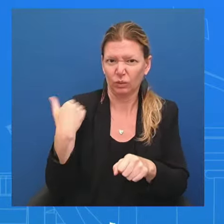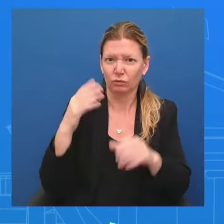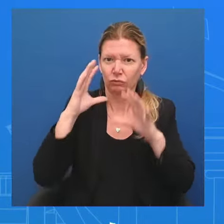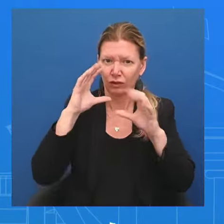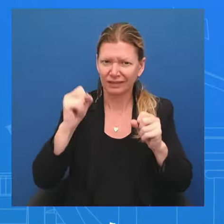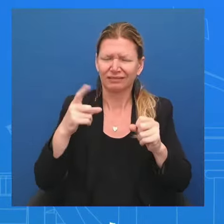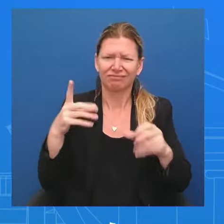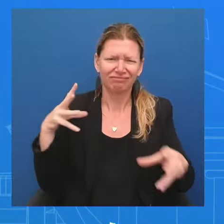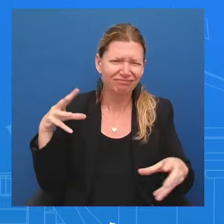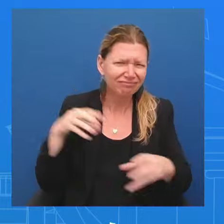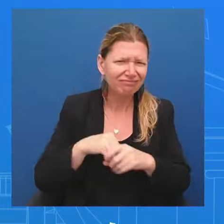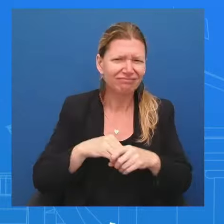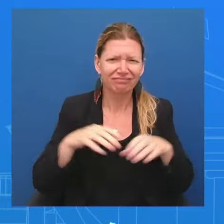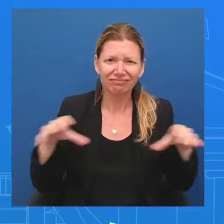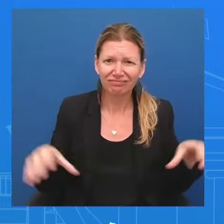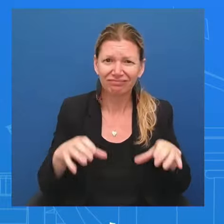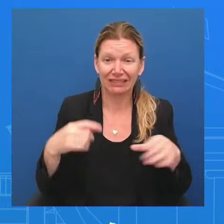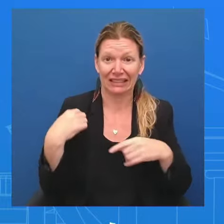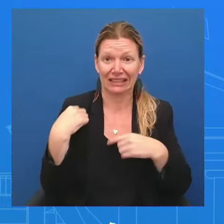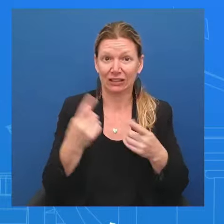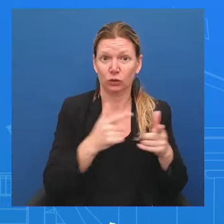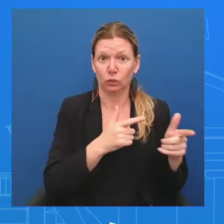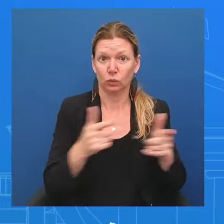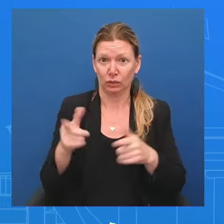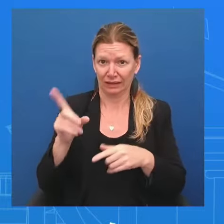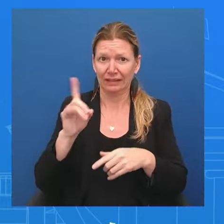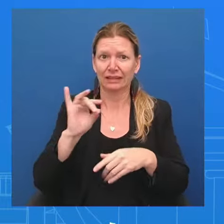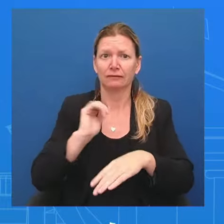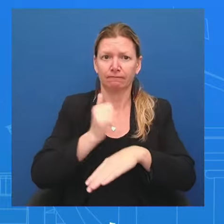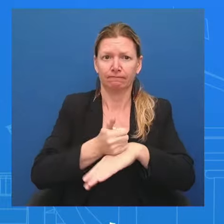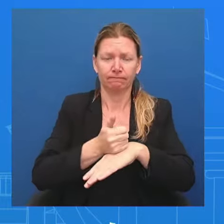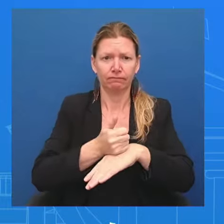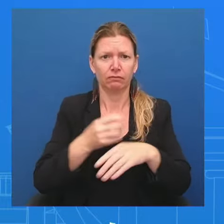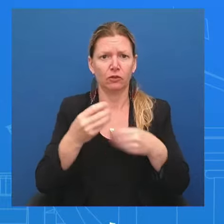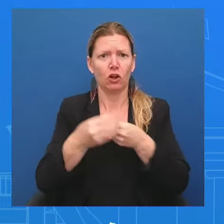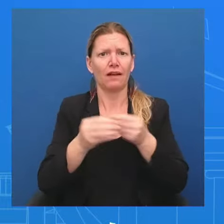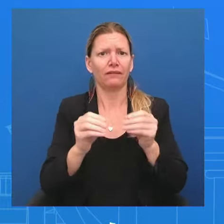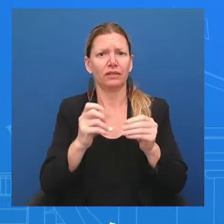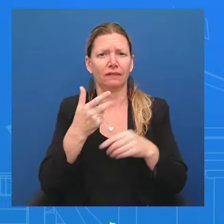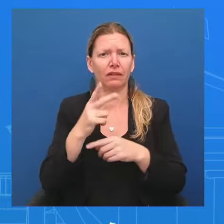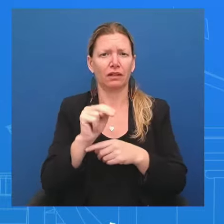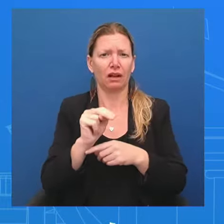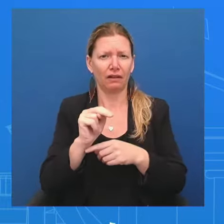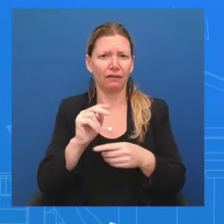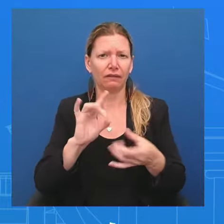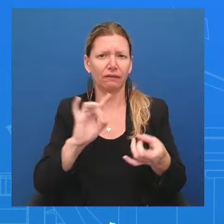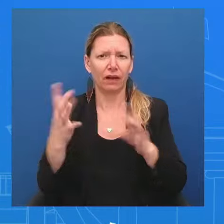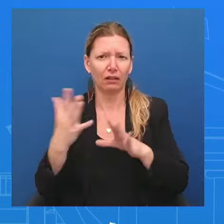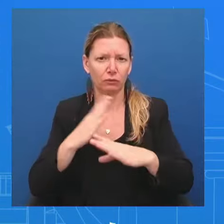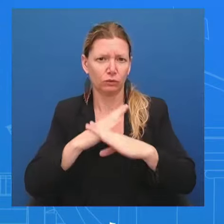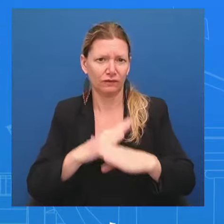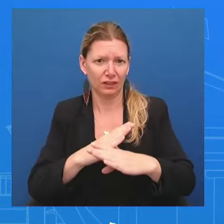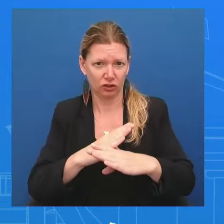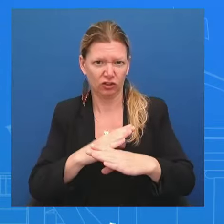which is the first historic office to happen. Obviously, the vice president is the head of that,